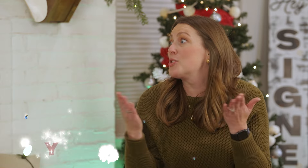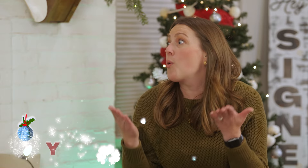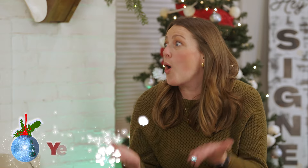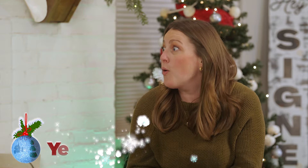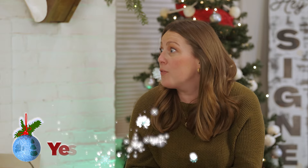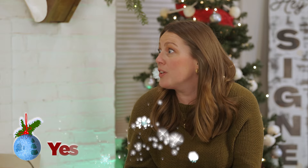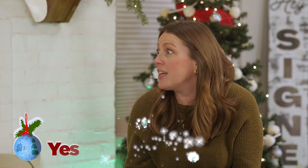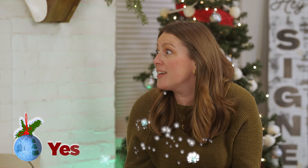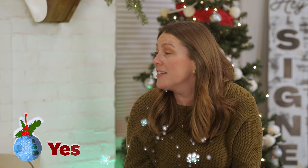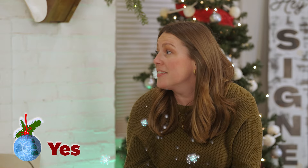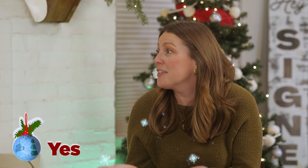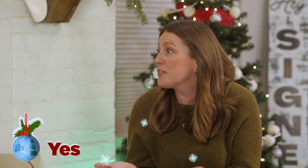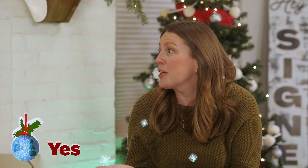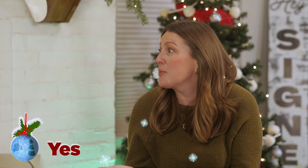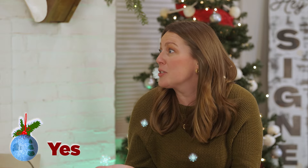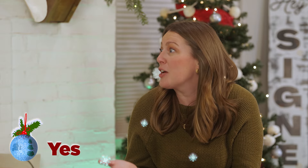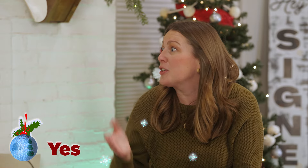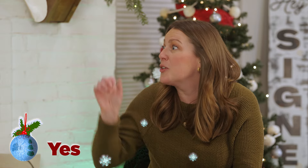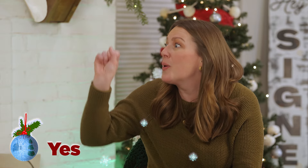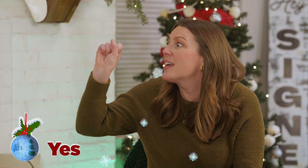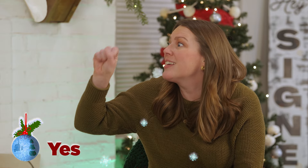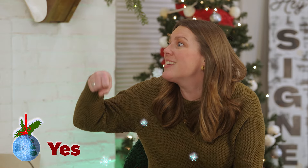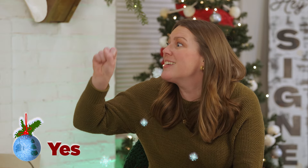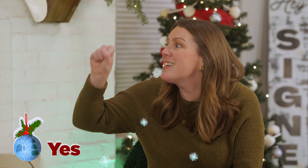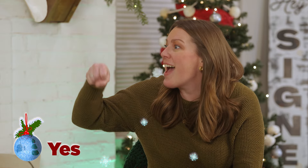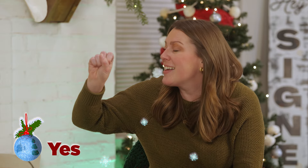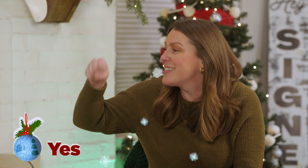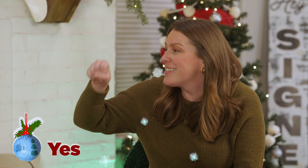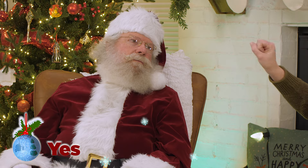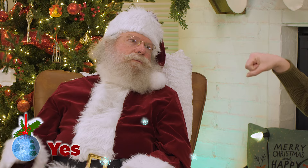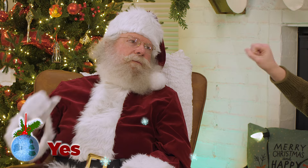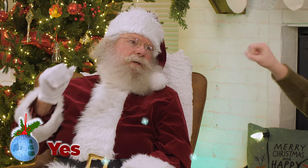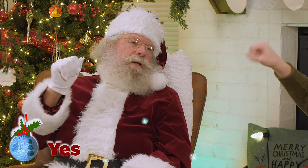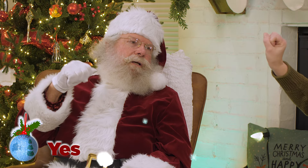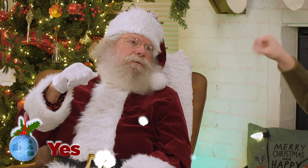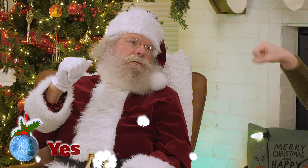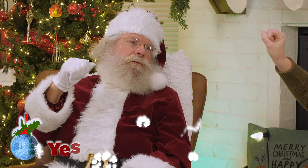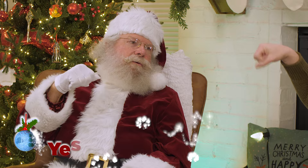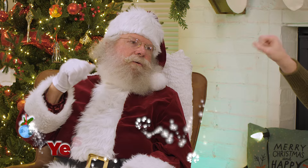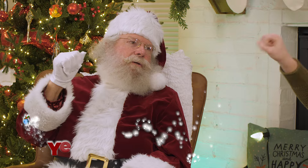Okay, so hopefully the little kid will tell you yes. Yes.